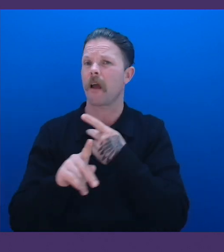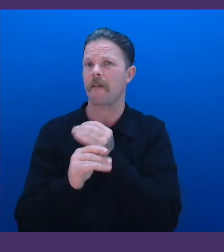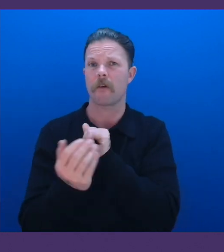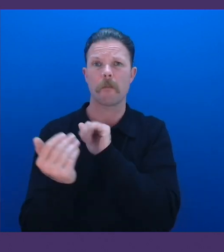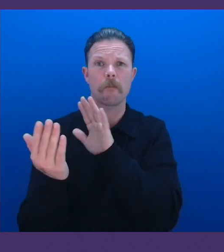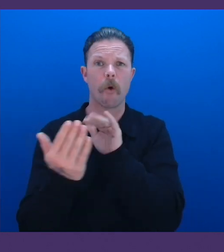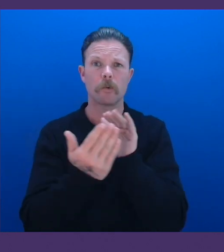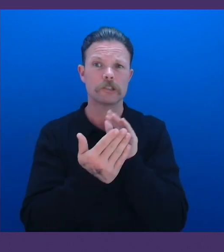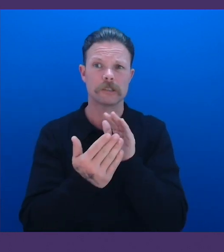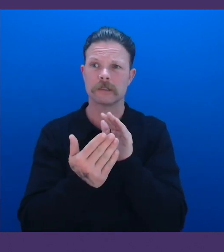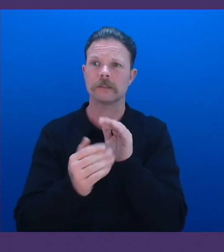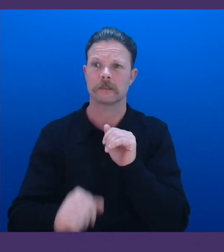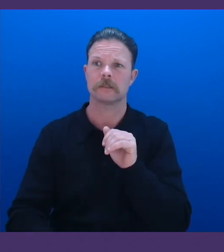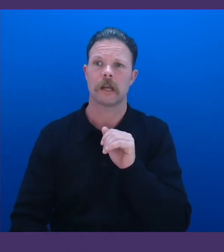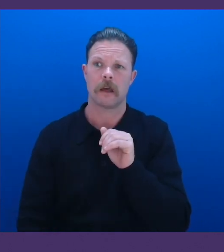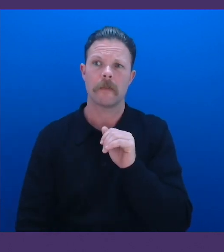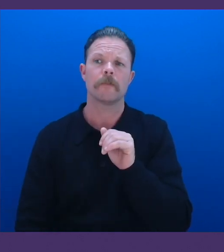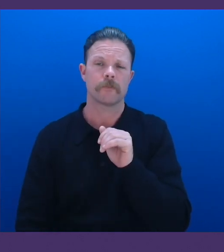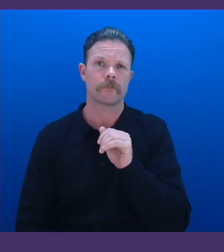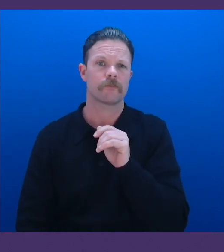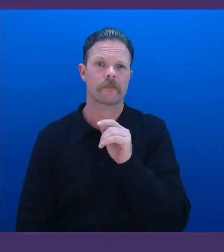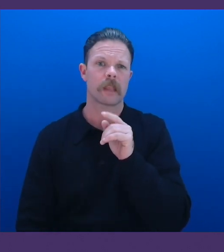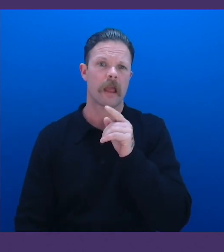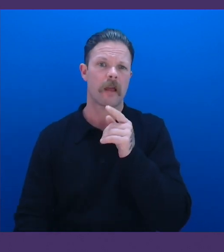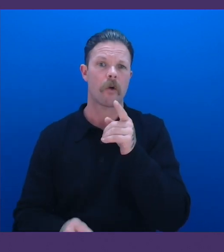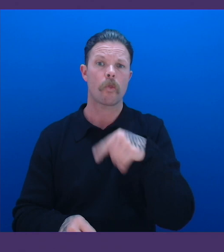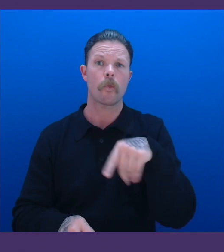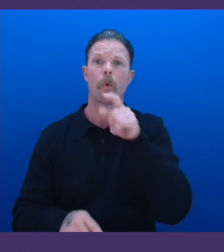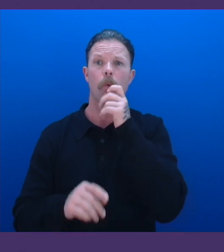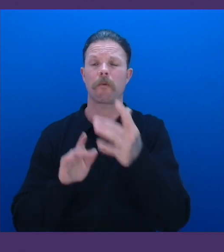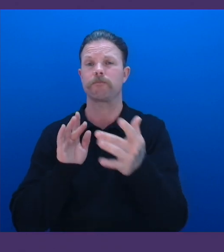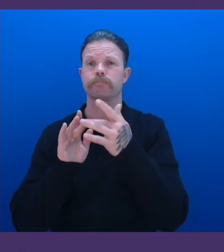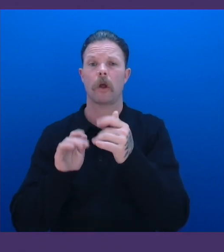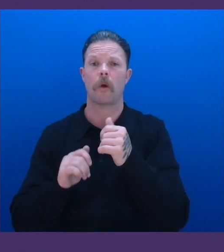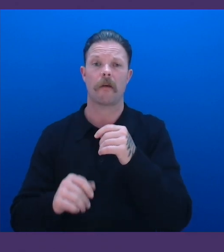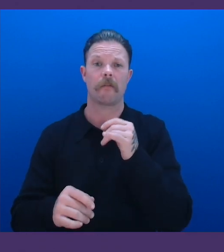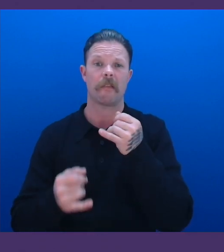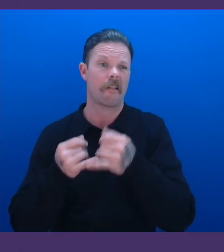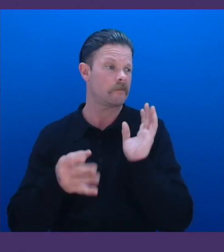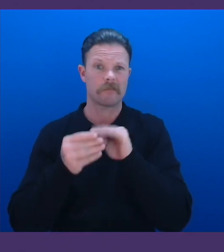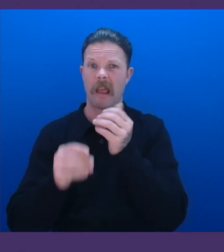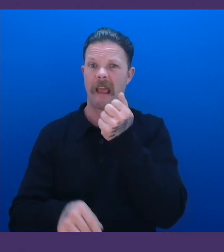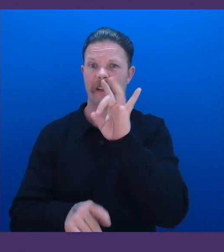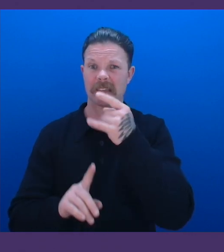who got in touch with this 18 months or so ago to start preparing to those